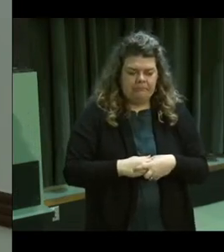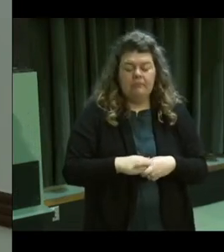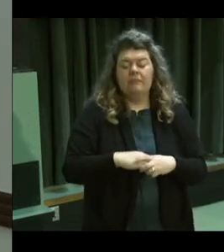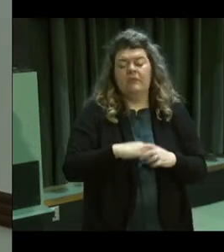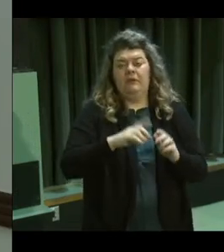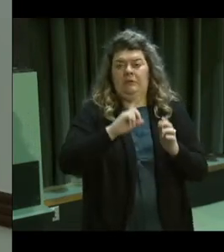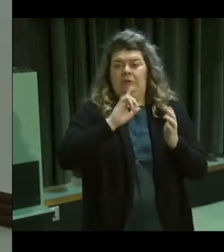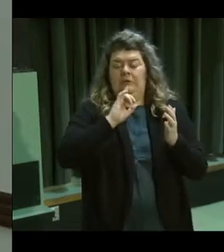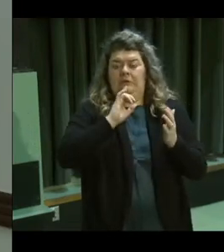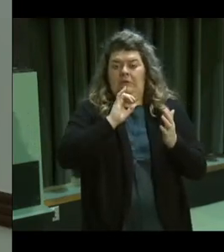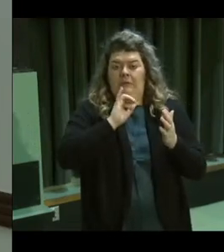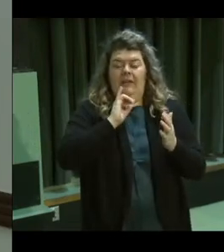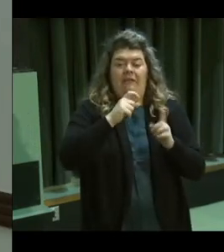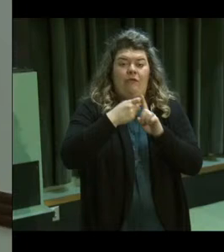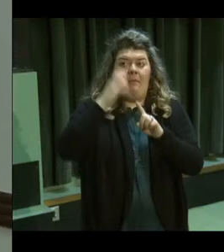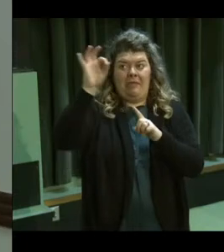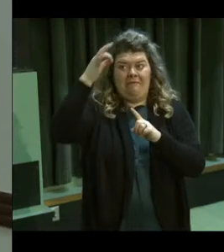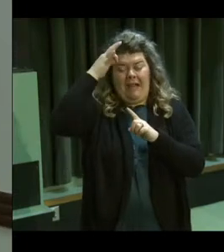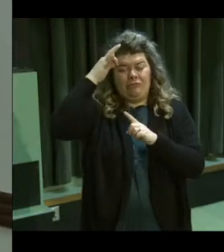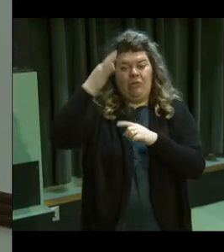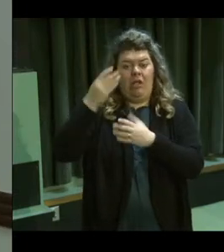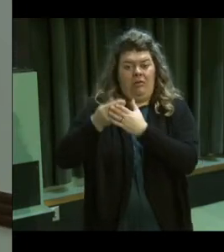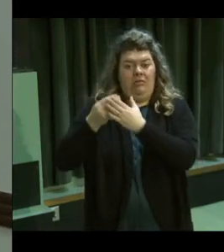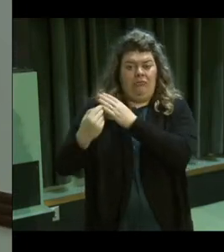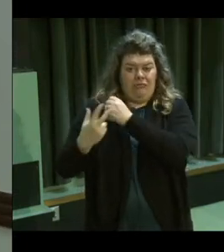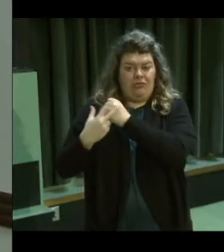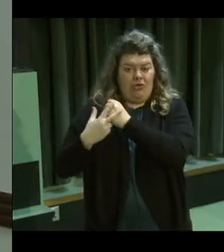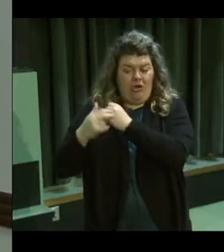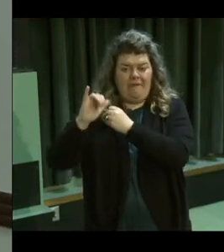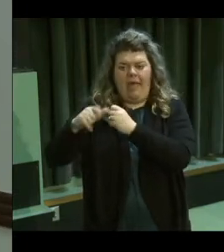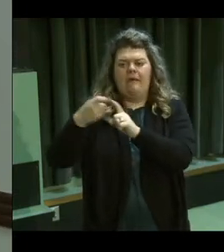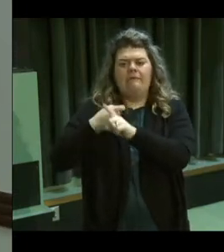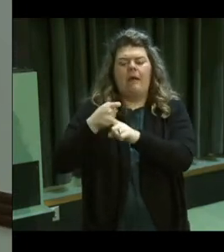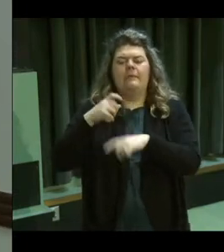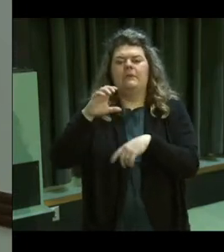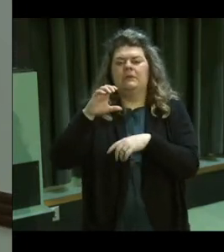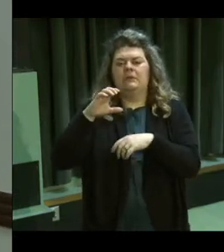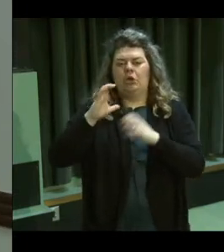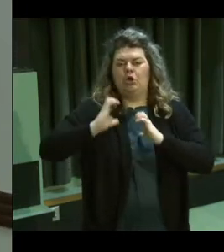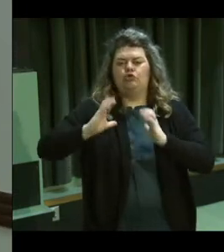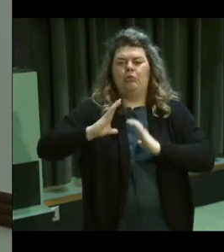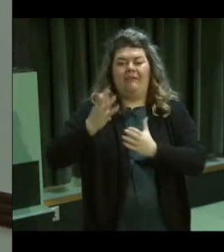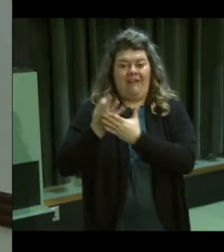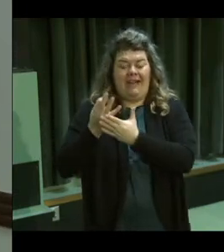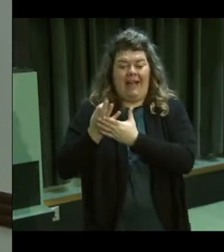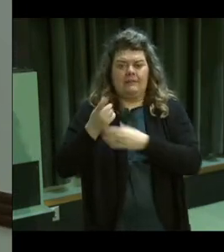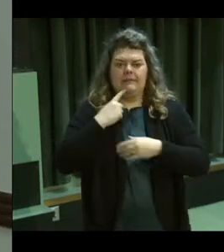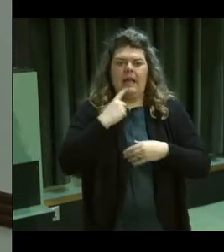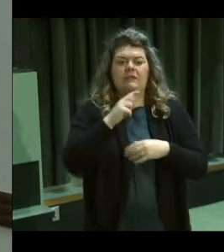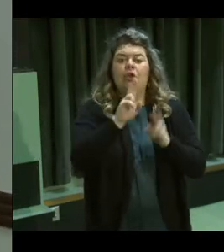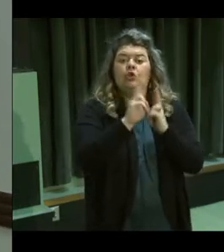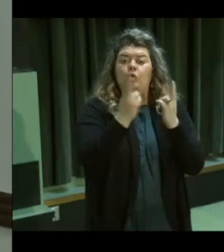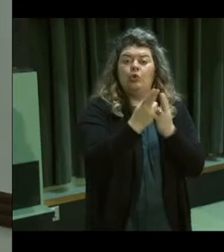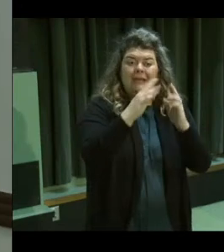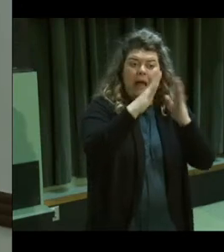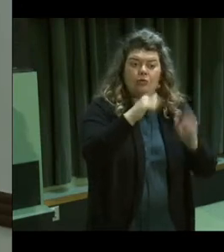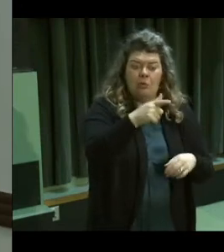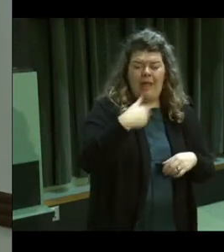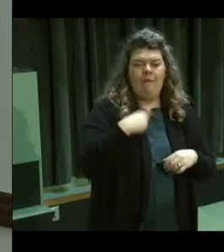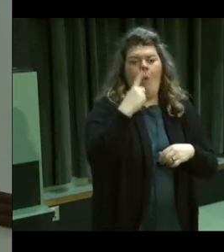released data from the federal Reserve Survey on of consumer